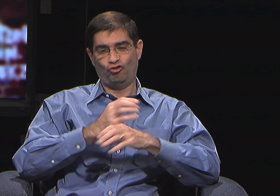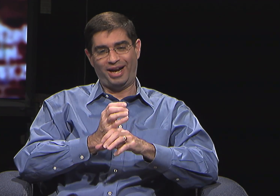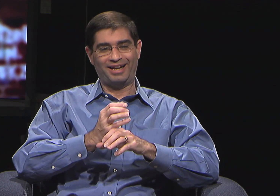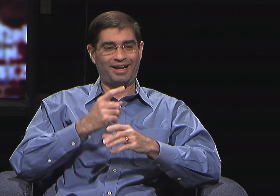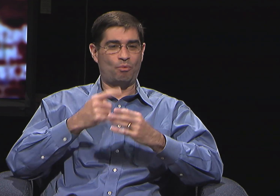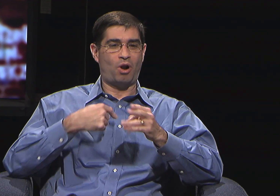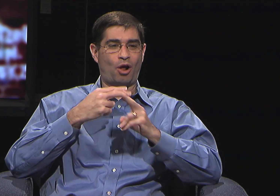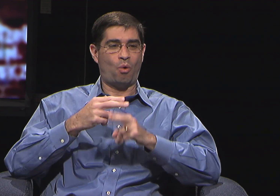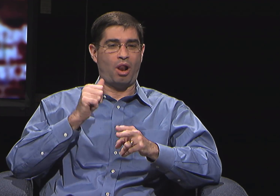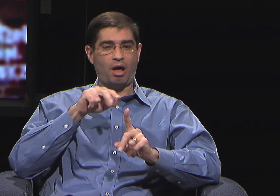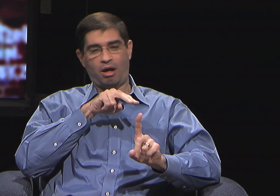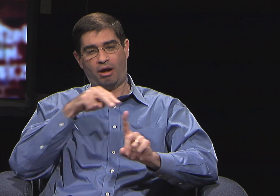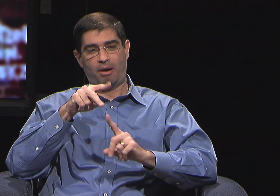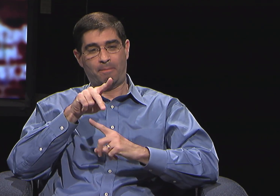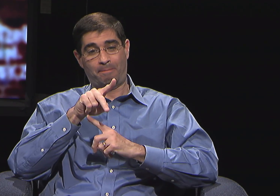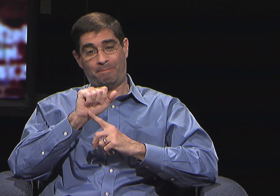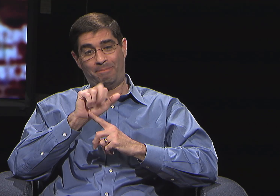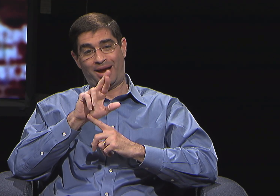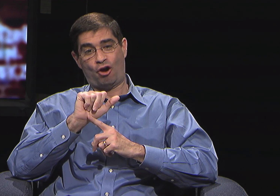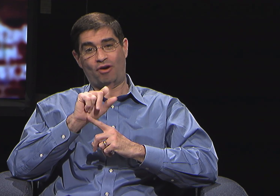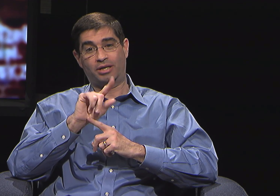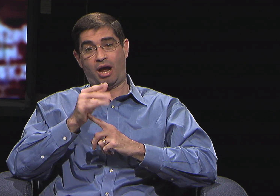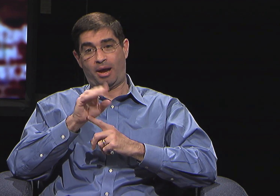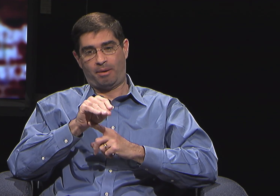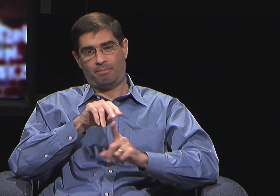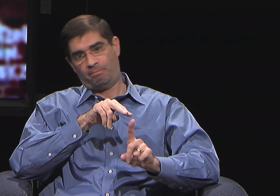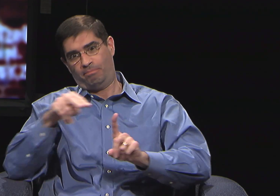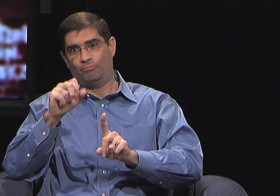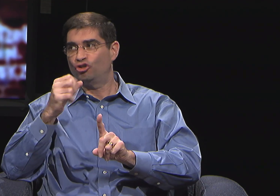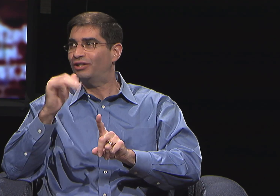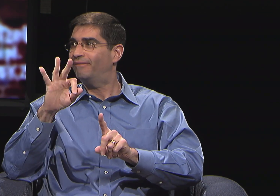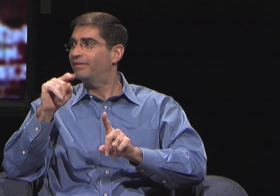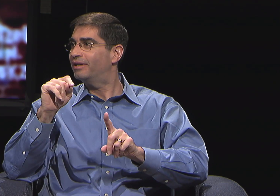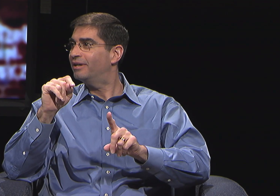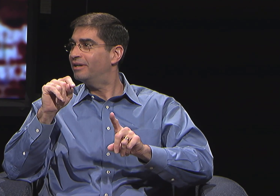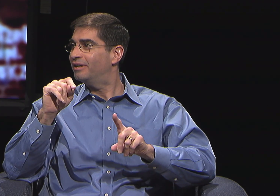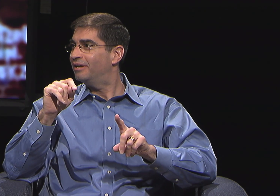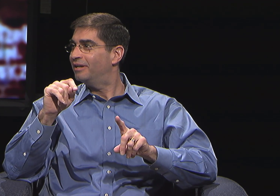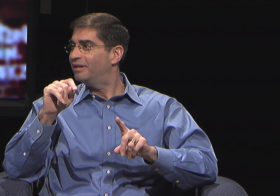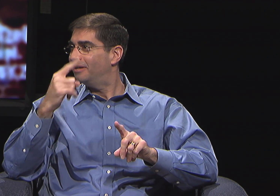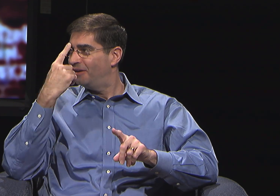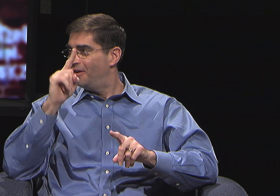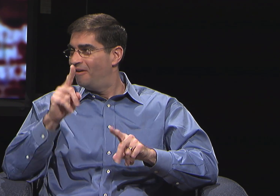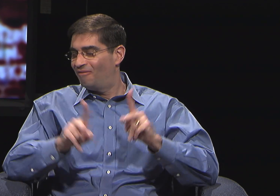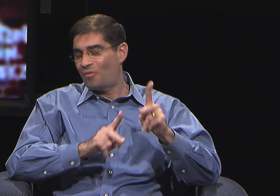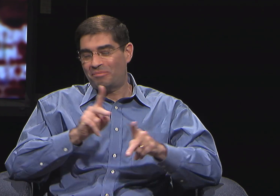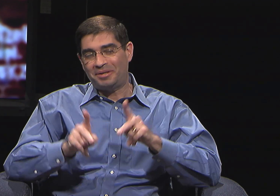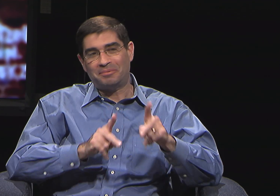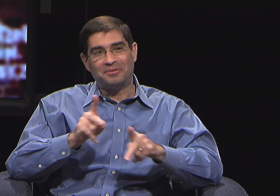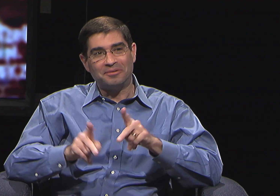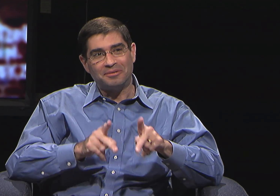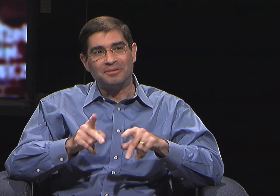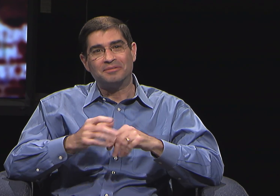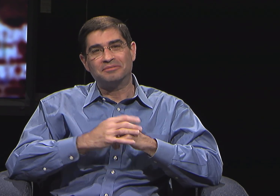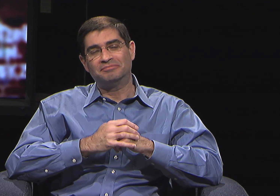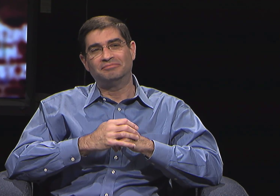what I like to call a paradigm shift for people.